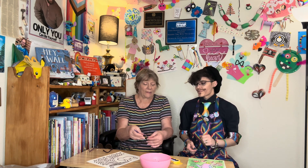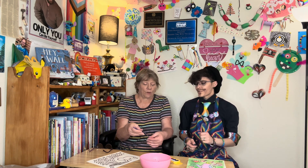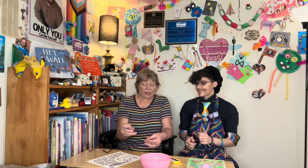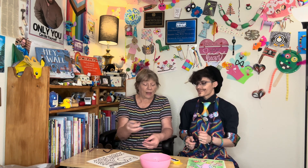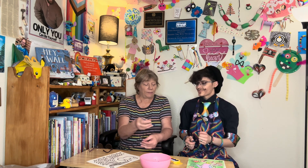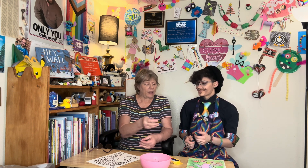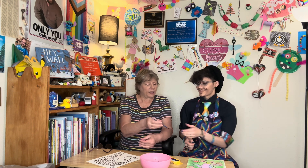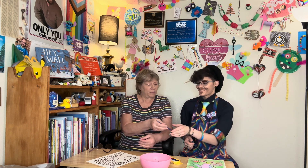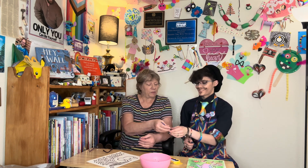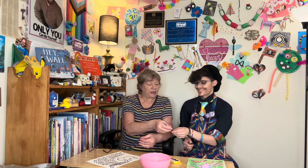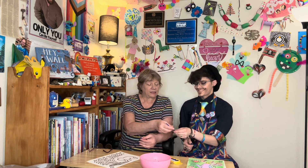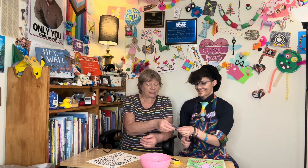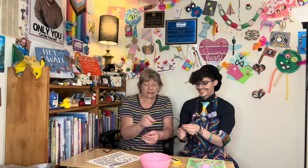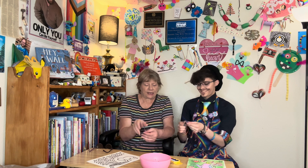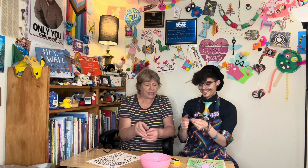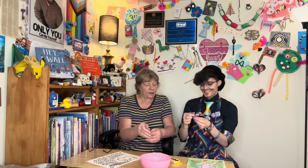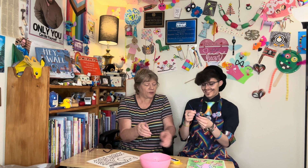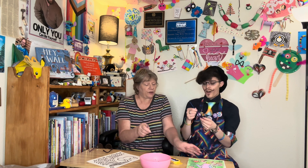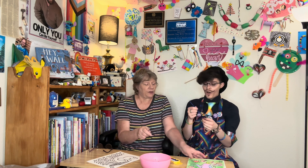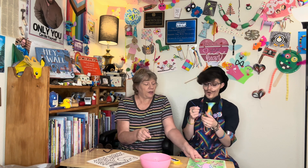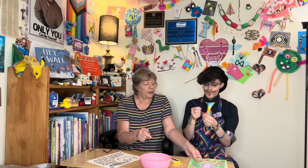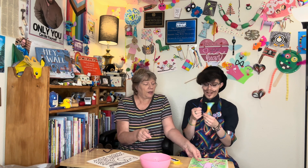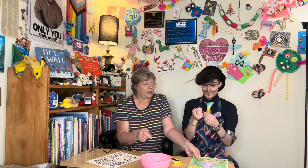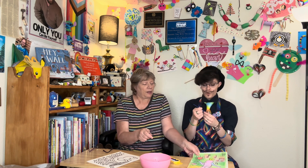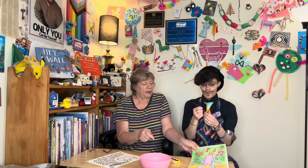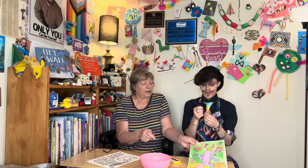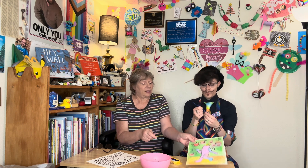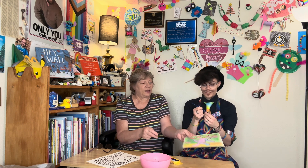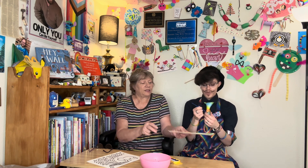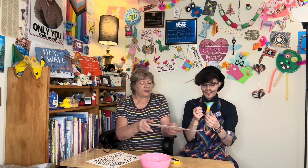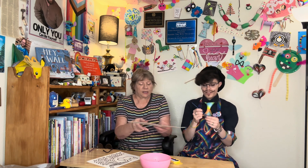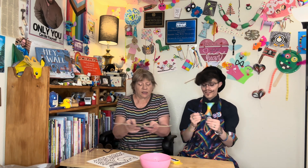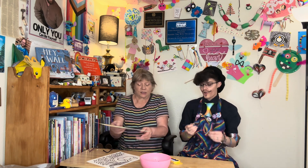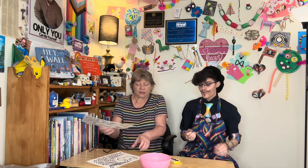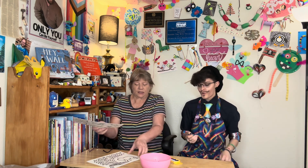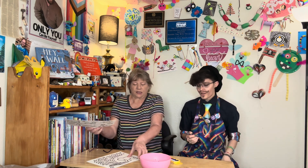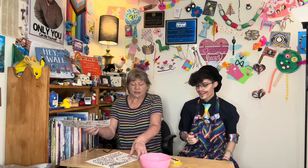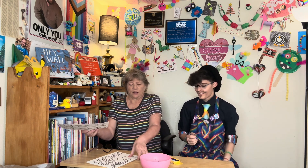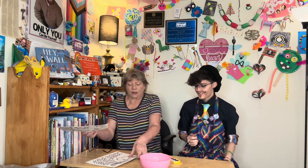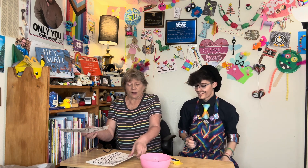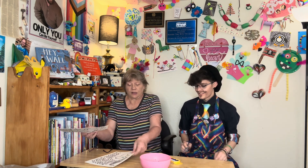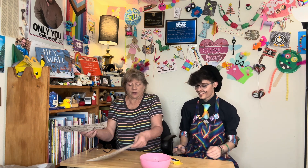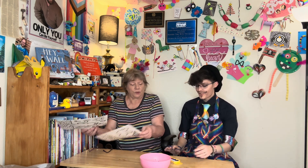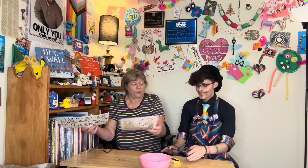So... BARB: Well, I'm not going to be painting today, though. You're... KAI: Oh! I'm only painting? Oh. BARB: It's all on you!